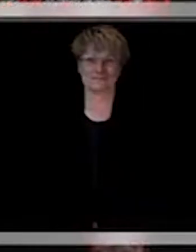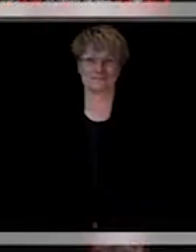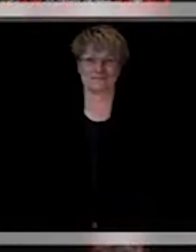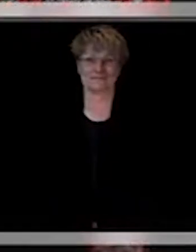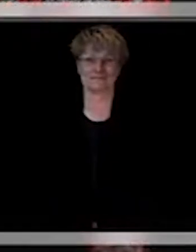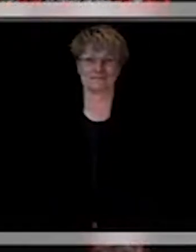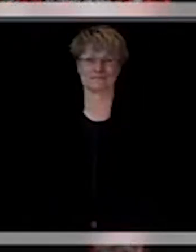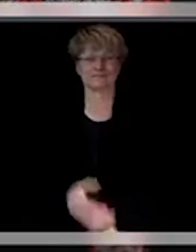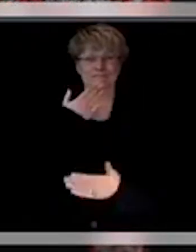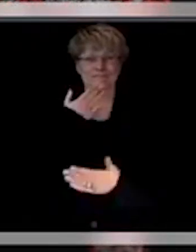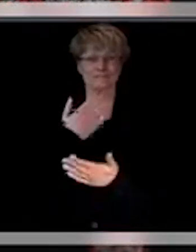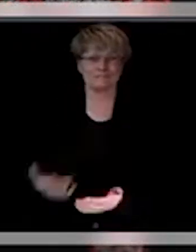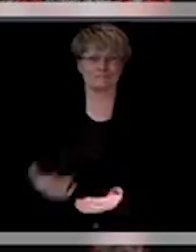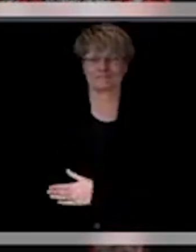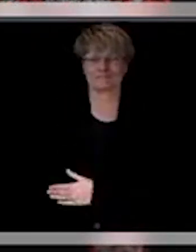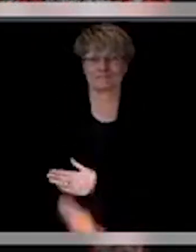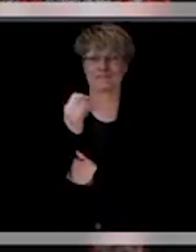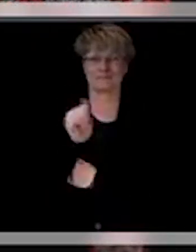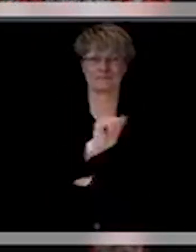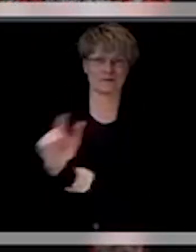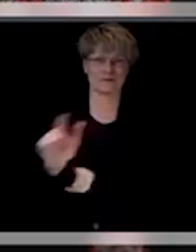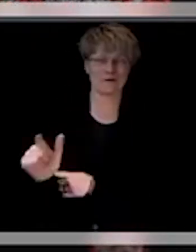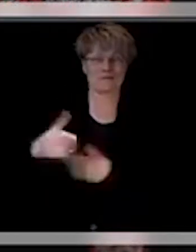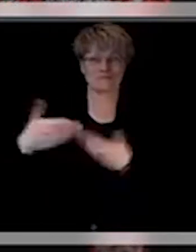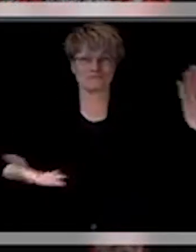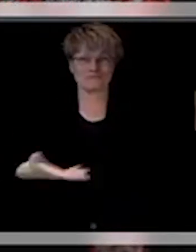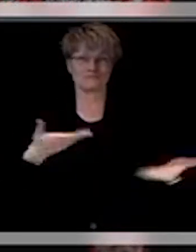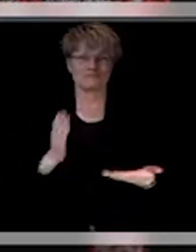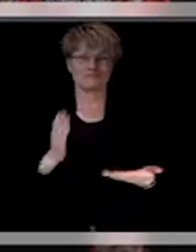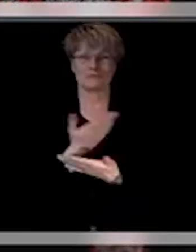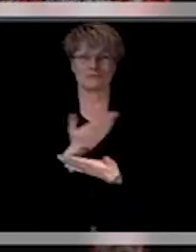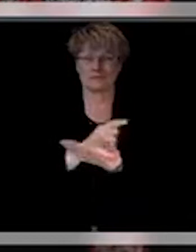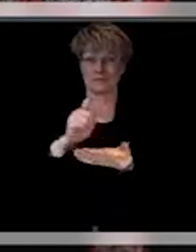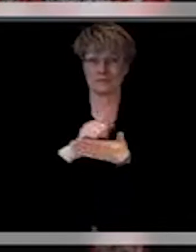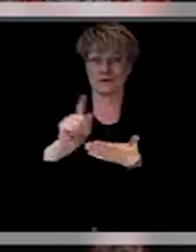Good morning everyone. Welcome to our COVID-19 weekly media briefing. I’m Kerri Schuette,